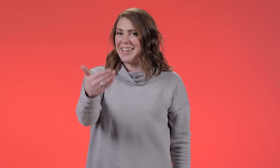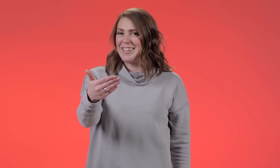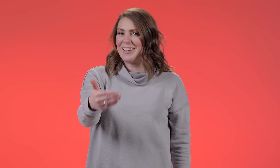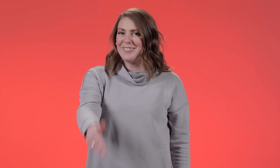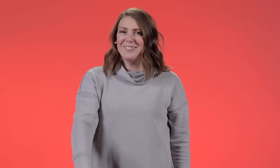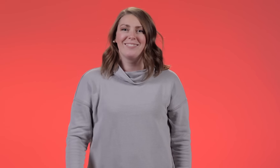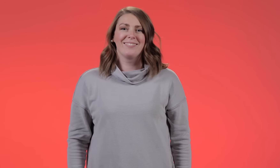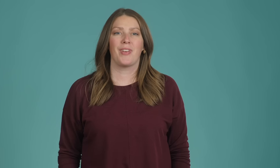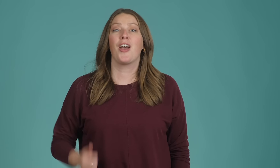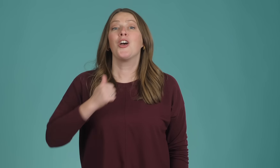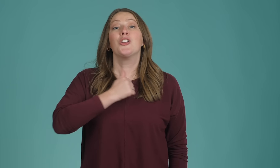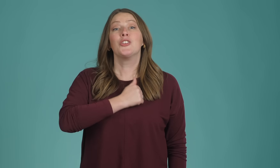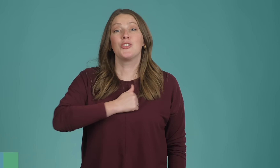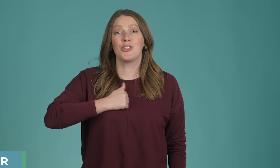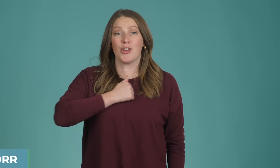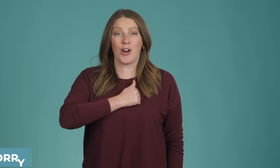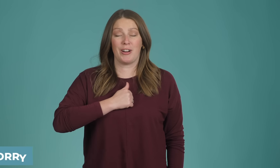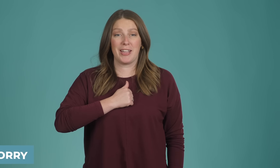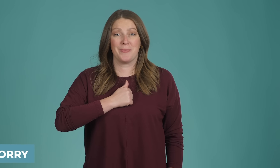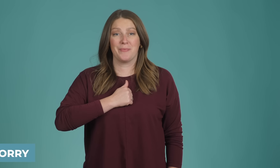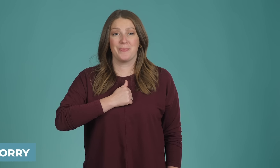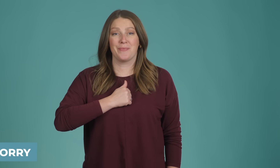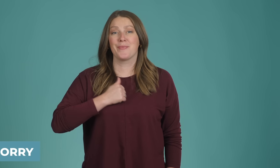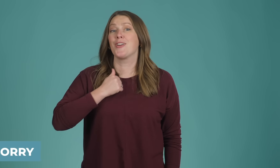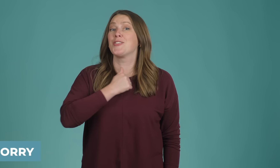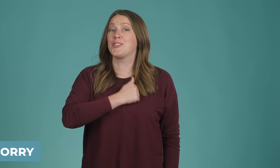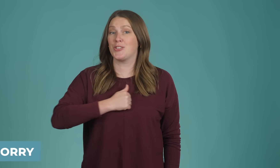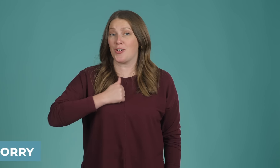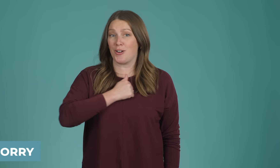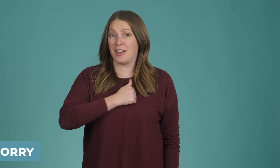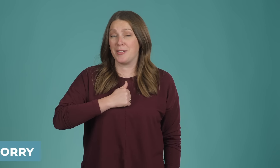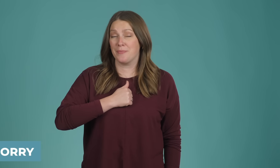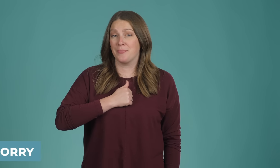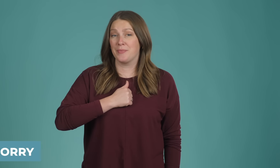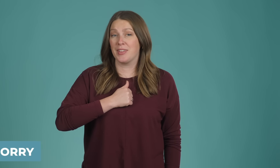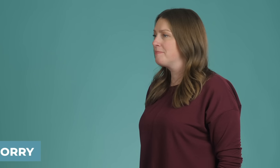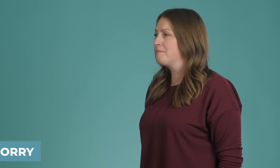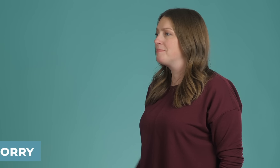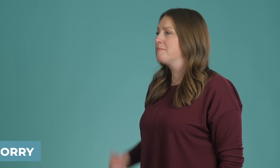Thank you. Sorry.